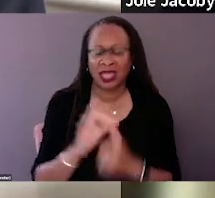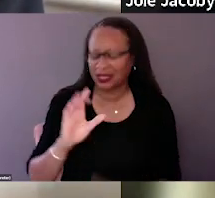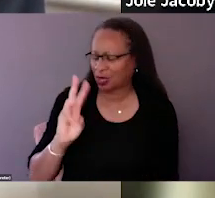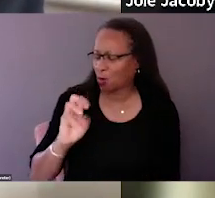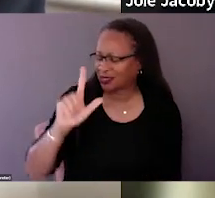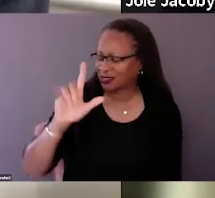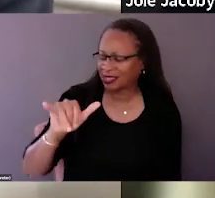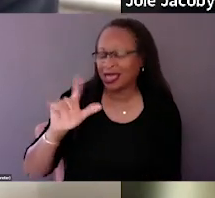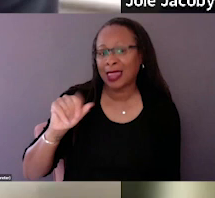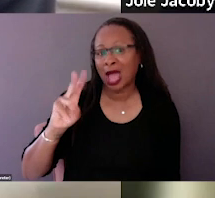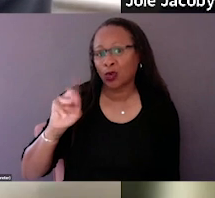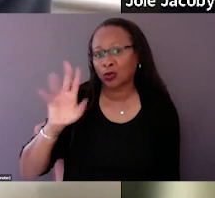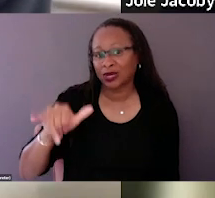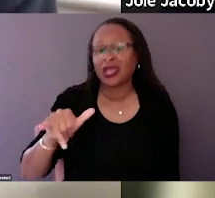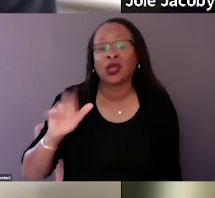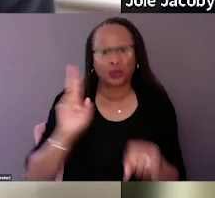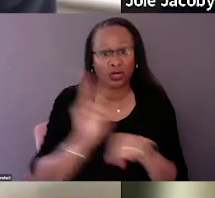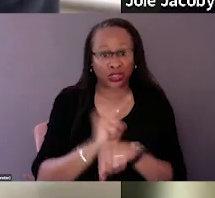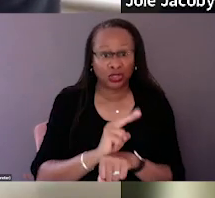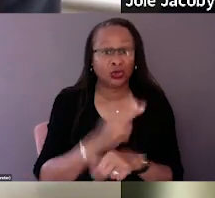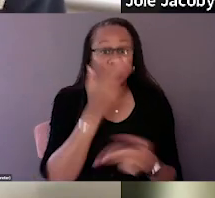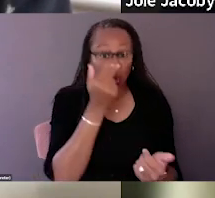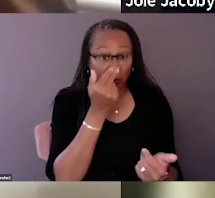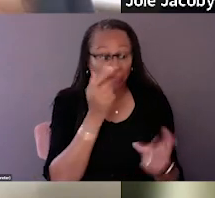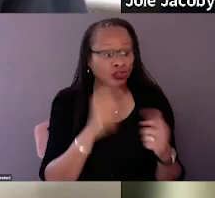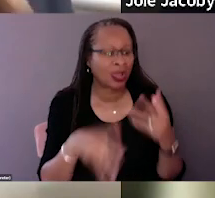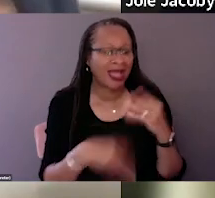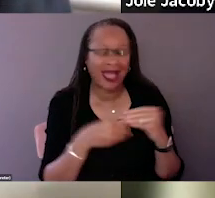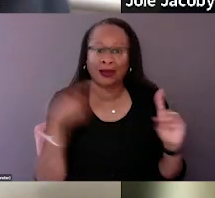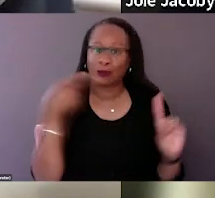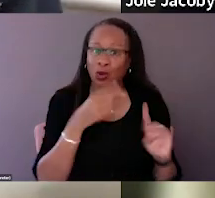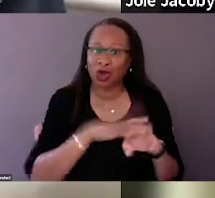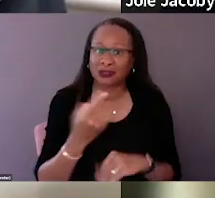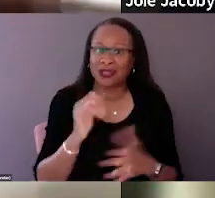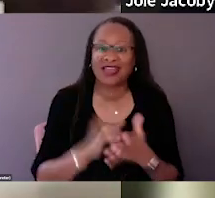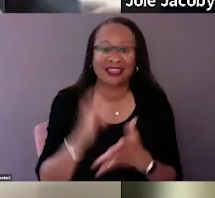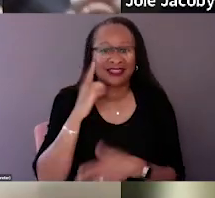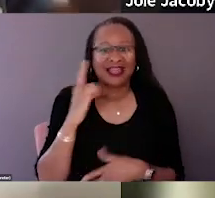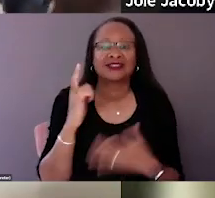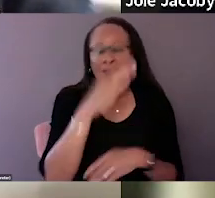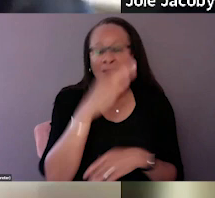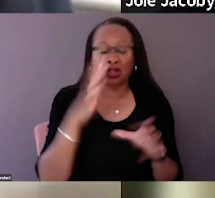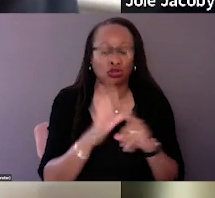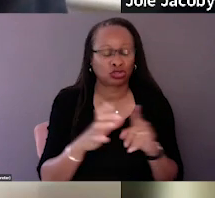as a way to put a fine point on something. And I think that's the thing that Black culture is constantly doing in this country, because we've had to.